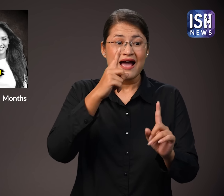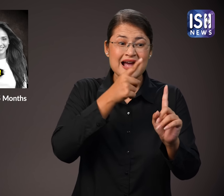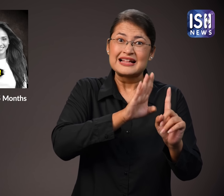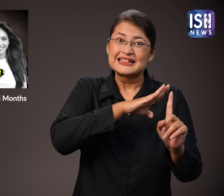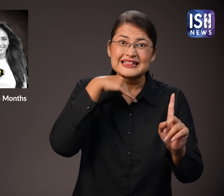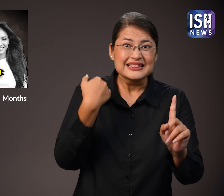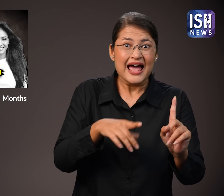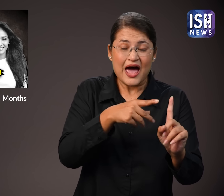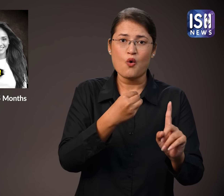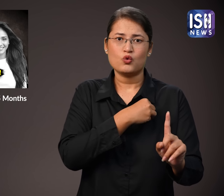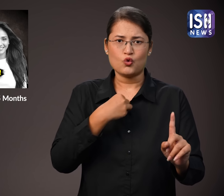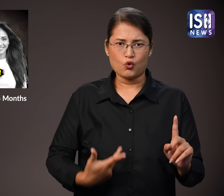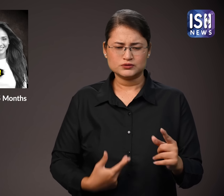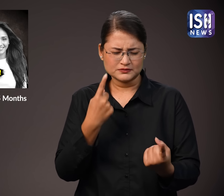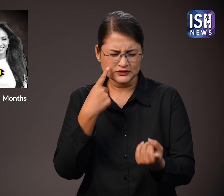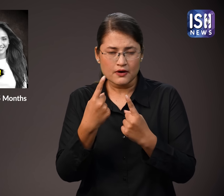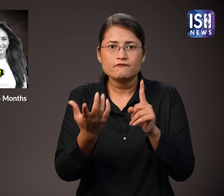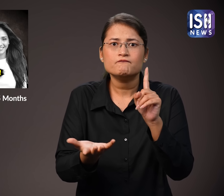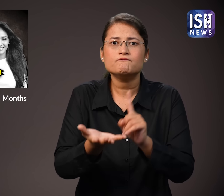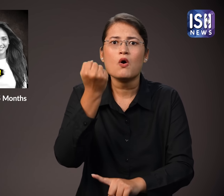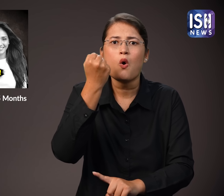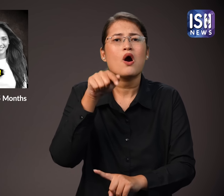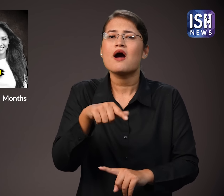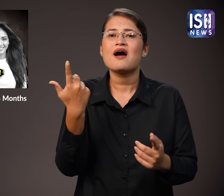Later, the post-mortem report mentioned that